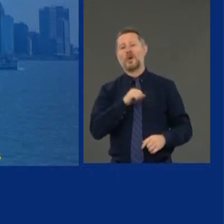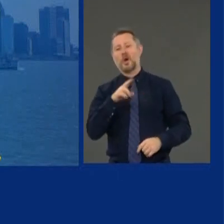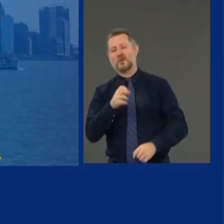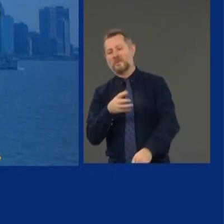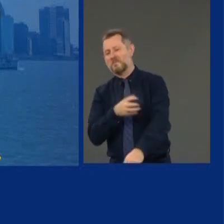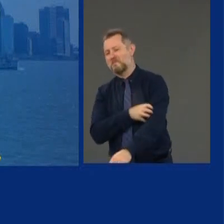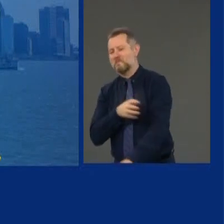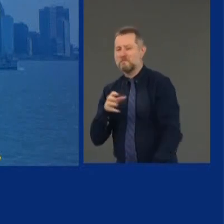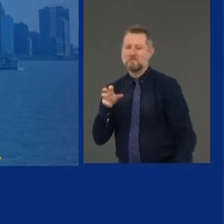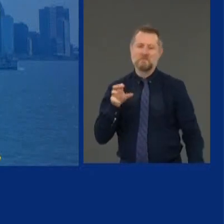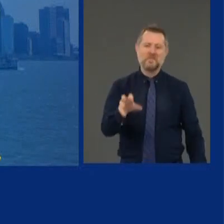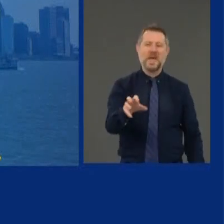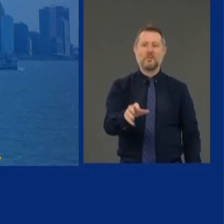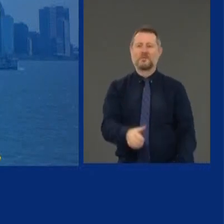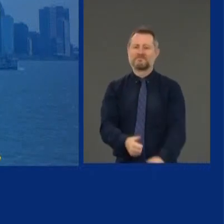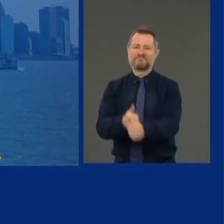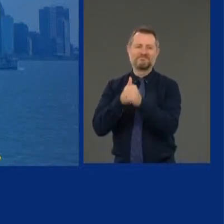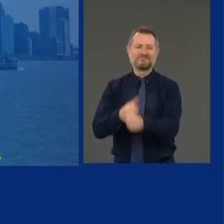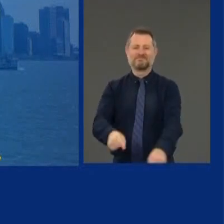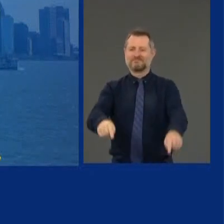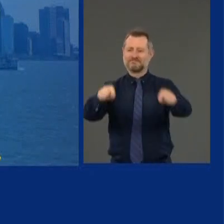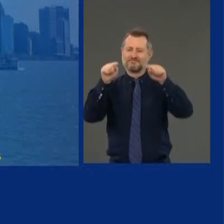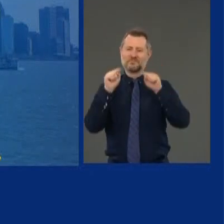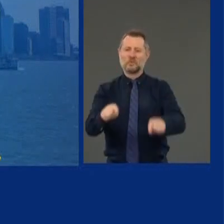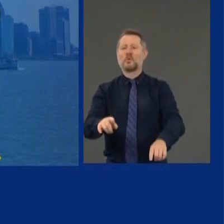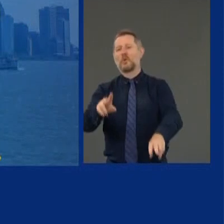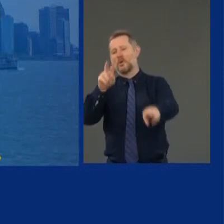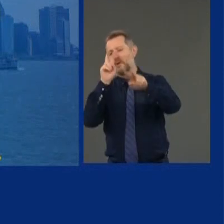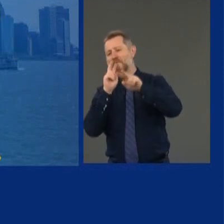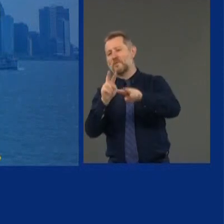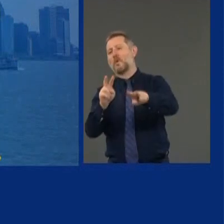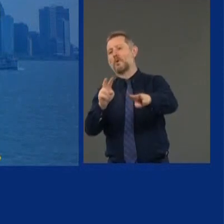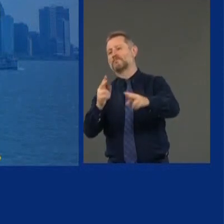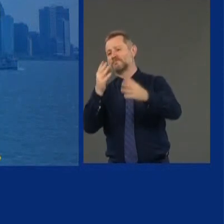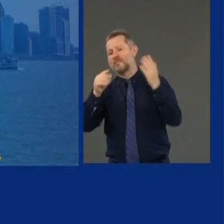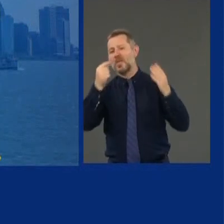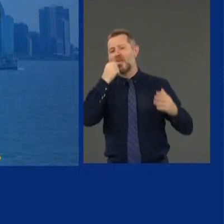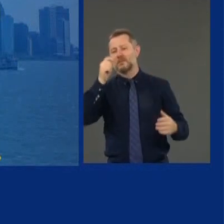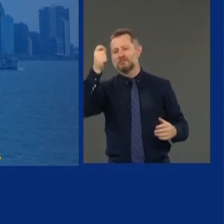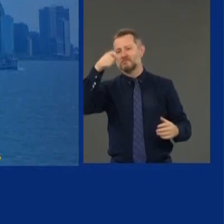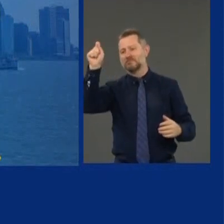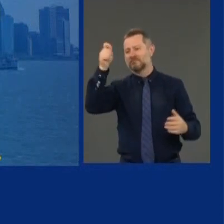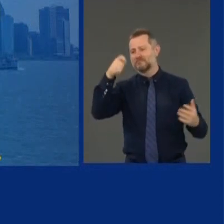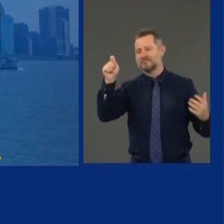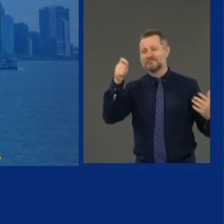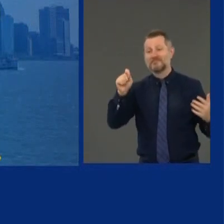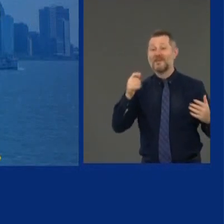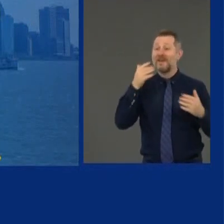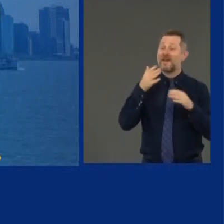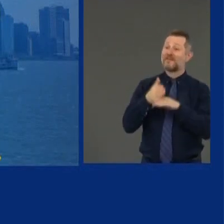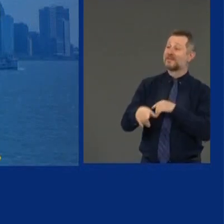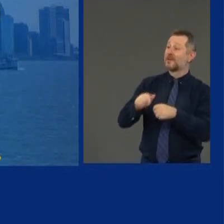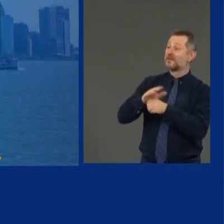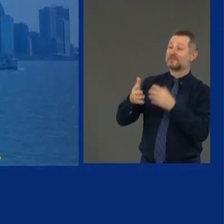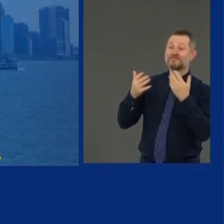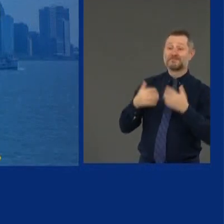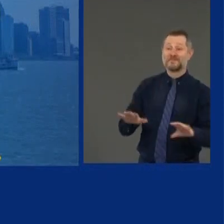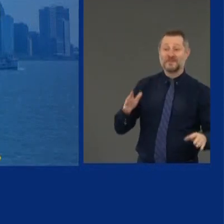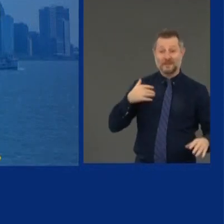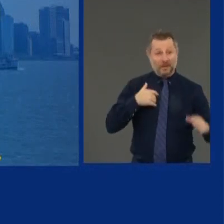DISCIPLINED AND LOVING.